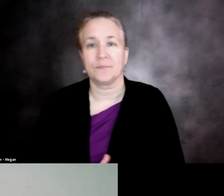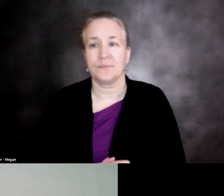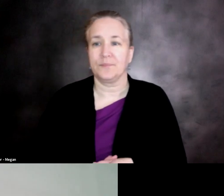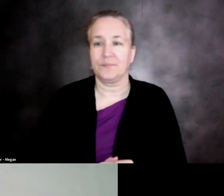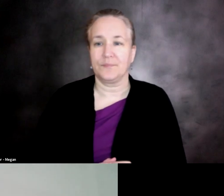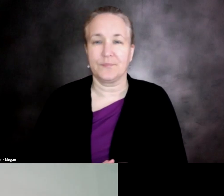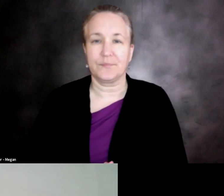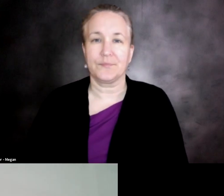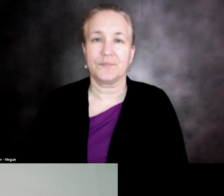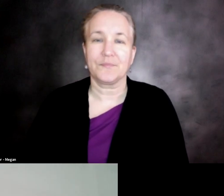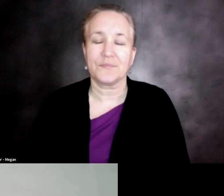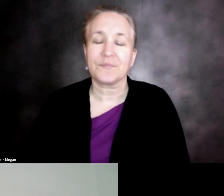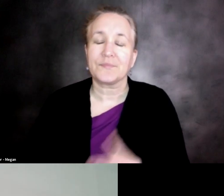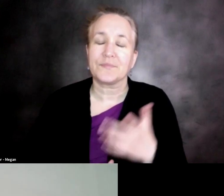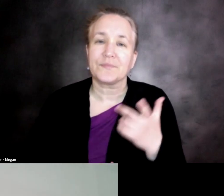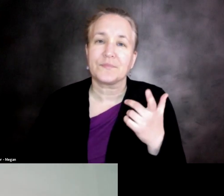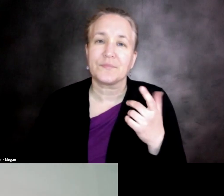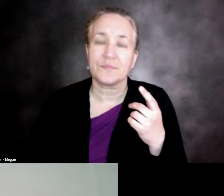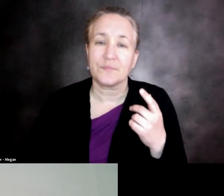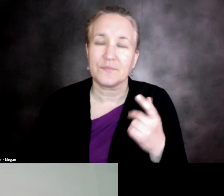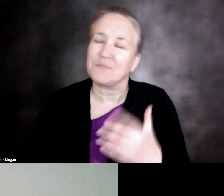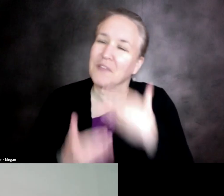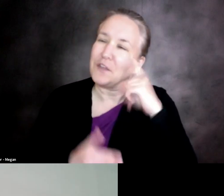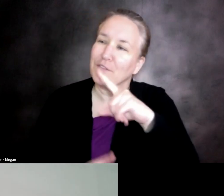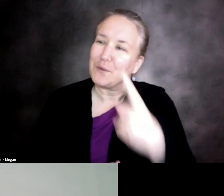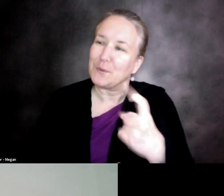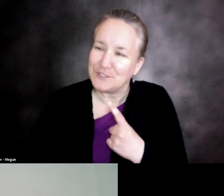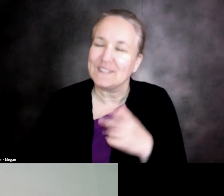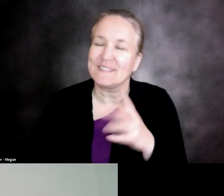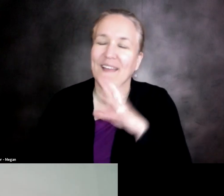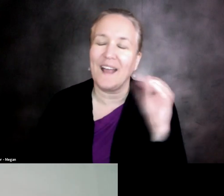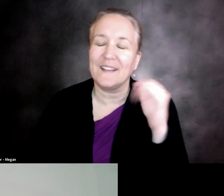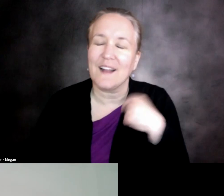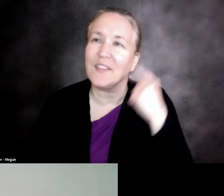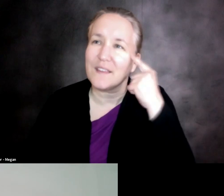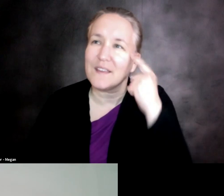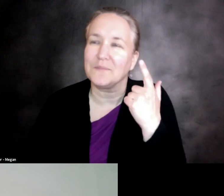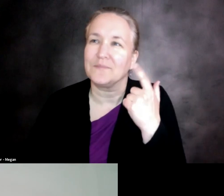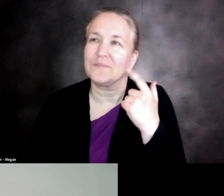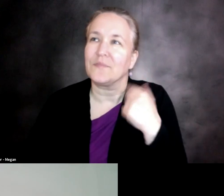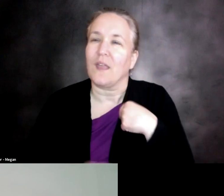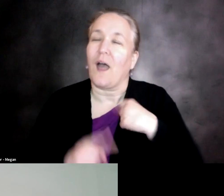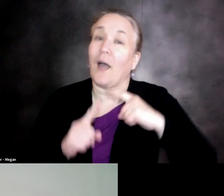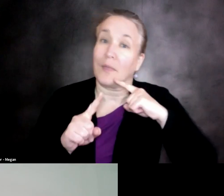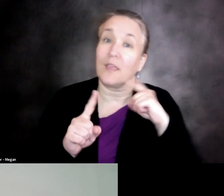I think what-- thank you for that question. And I'm answering that question years